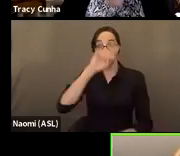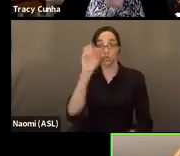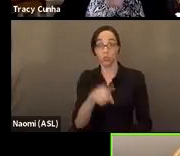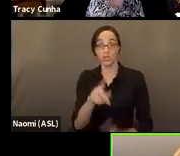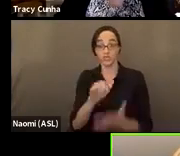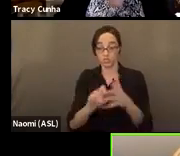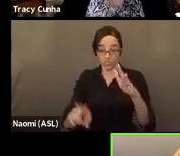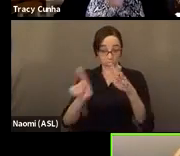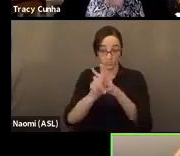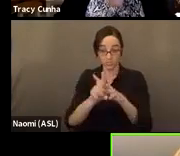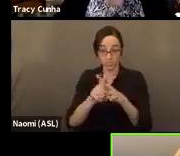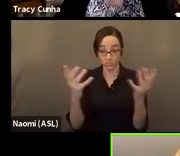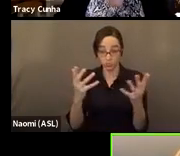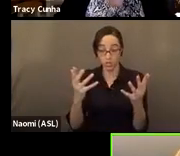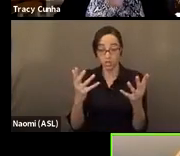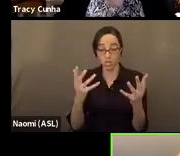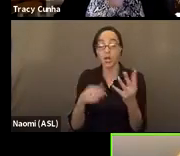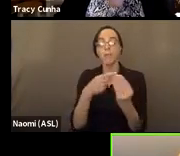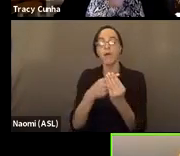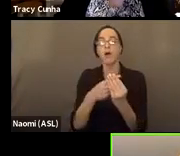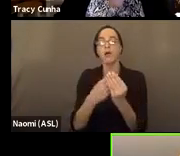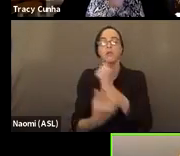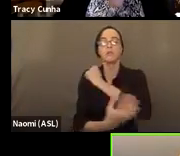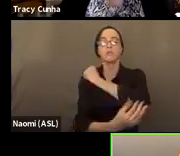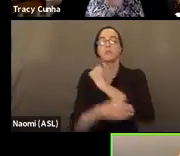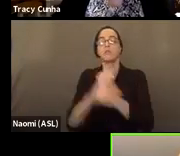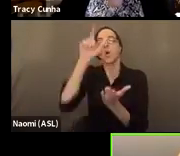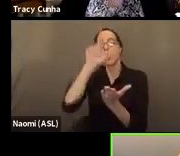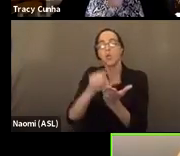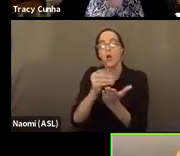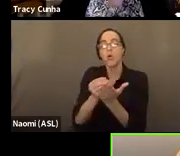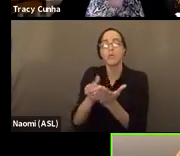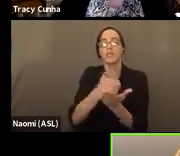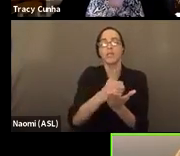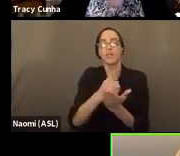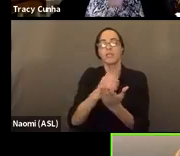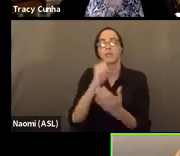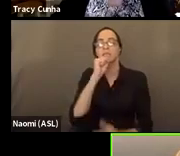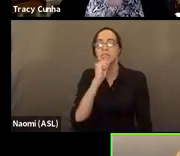seniors that really need some case management help where the where can they go to get that